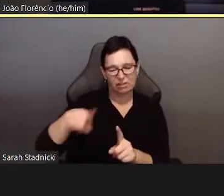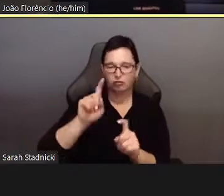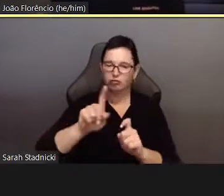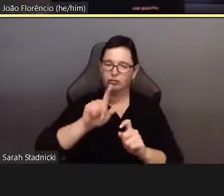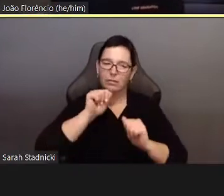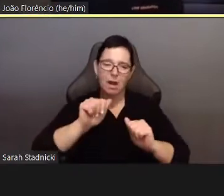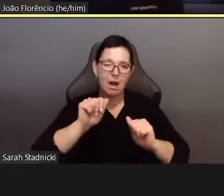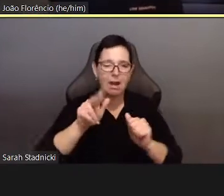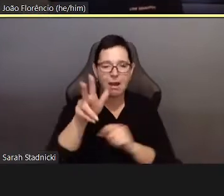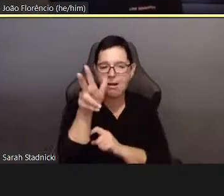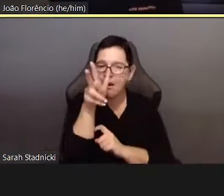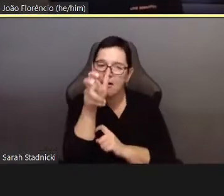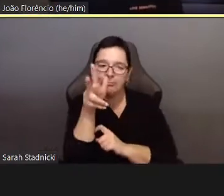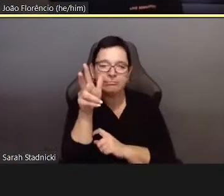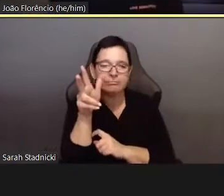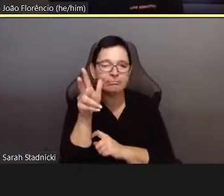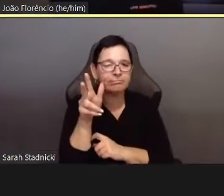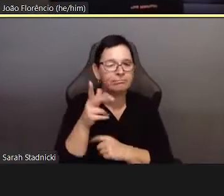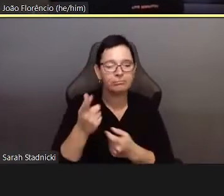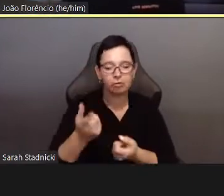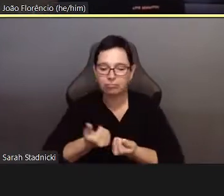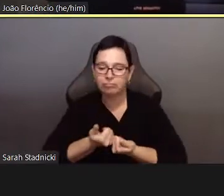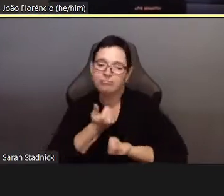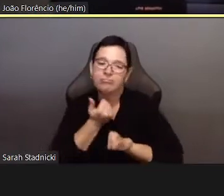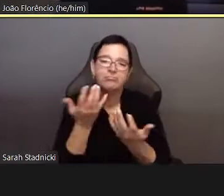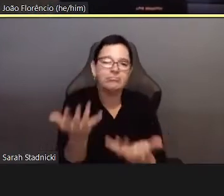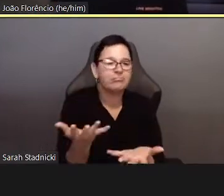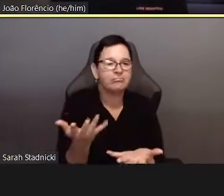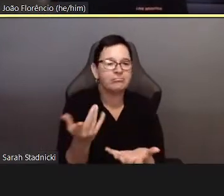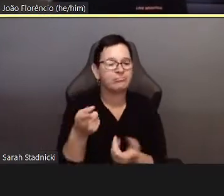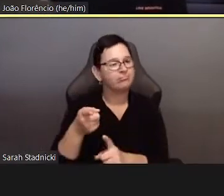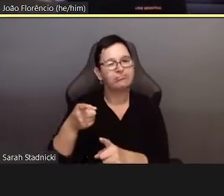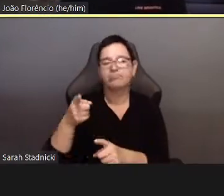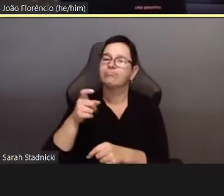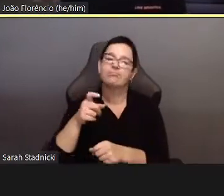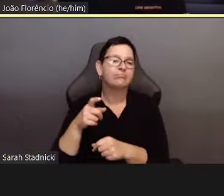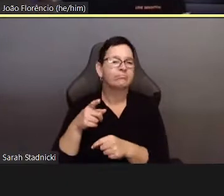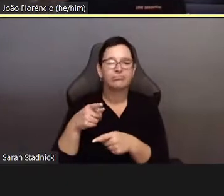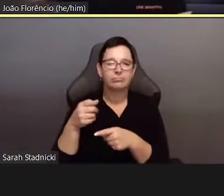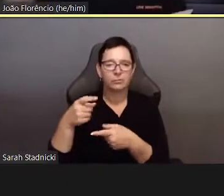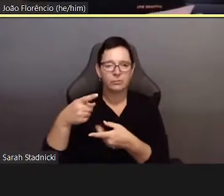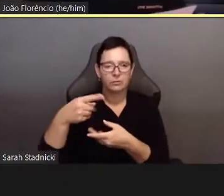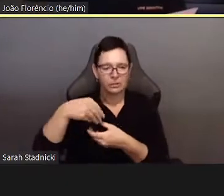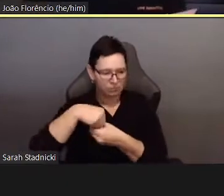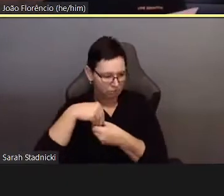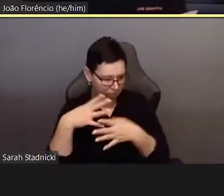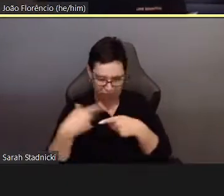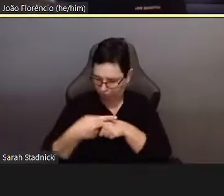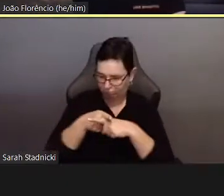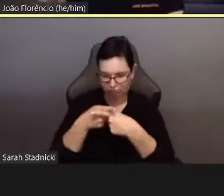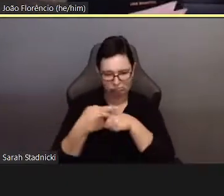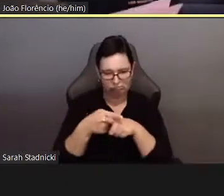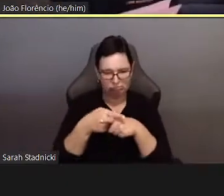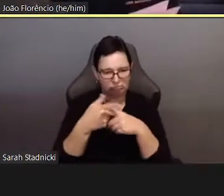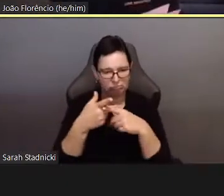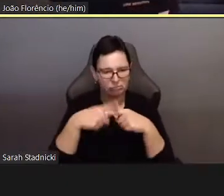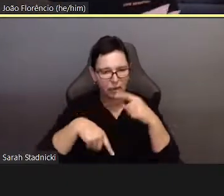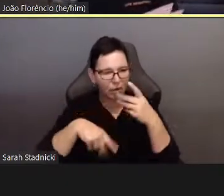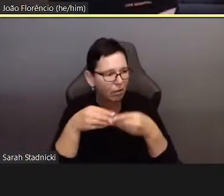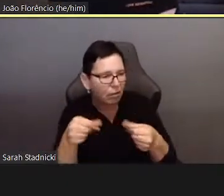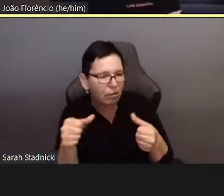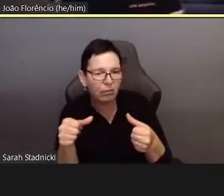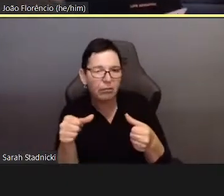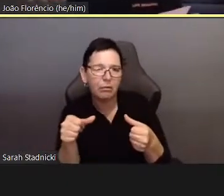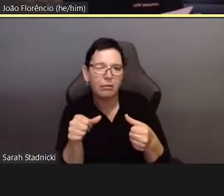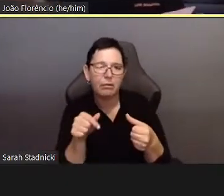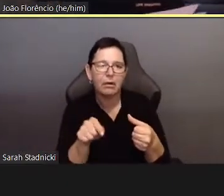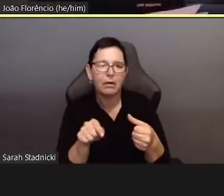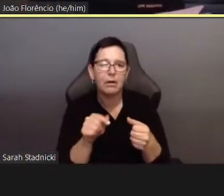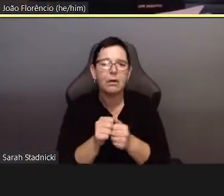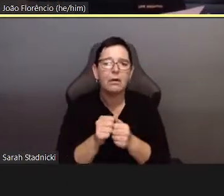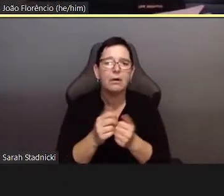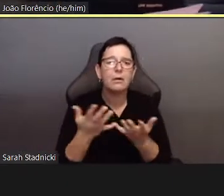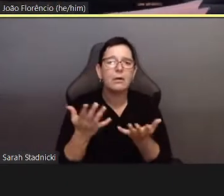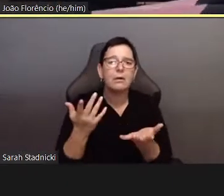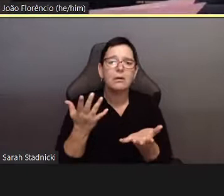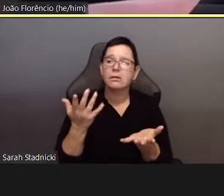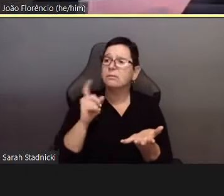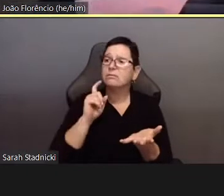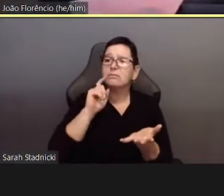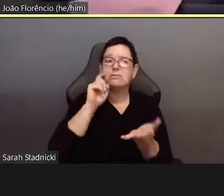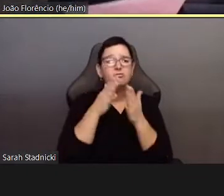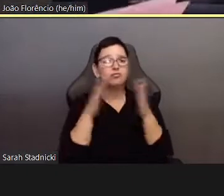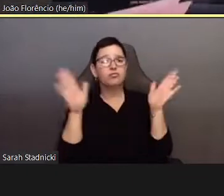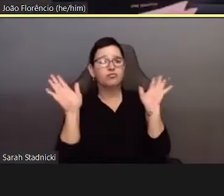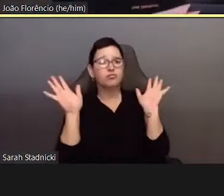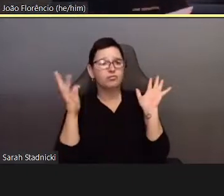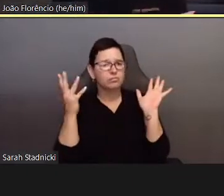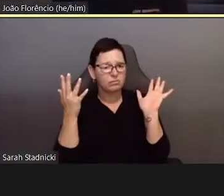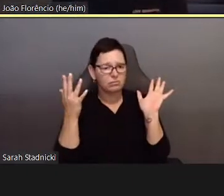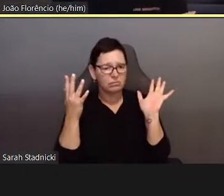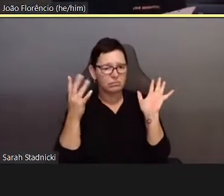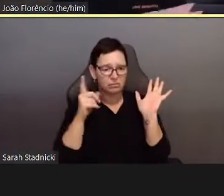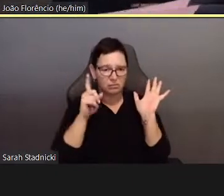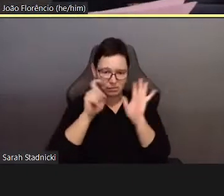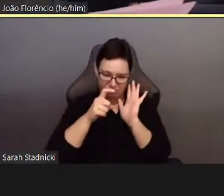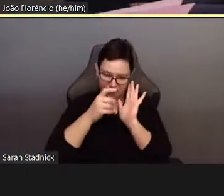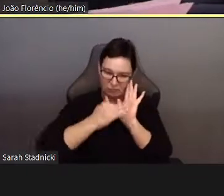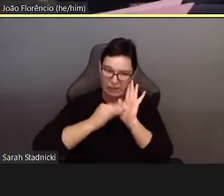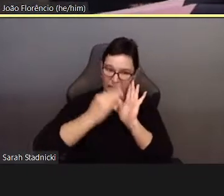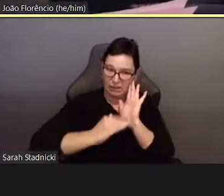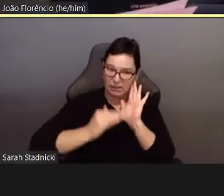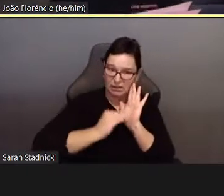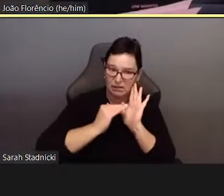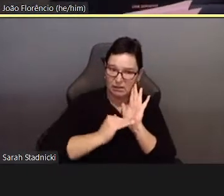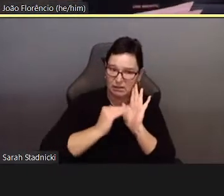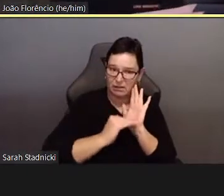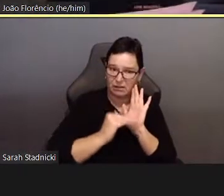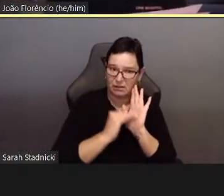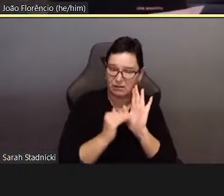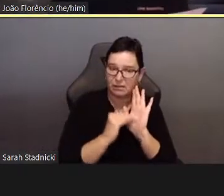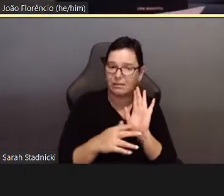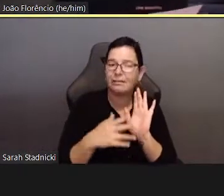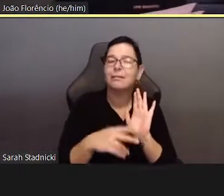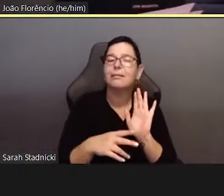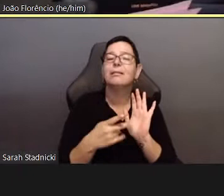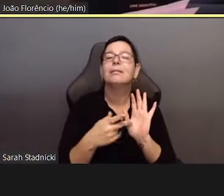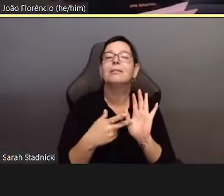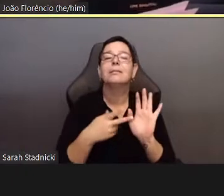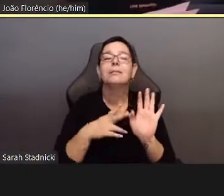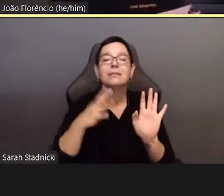with the ability to engage in uninterrupted sex.